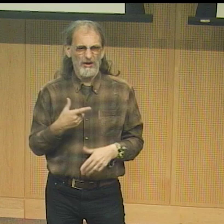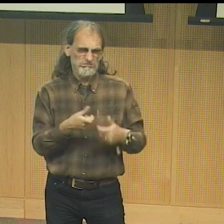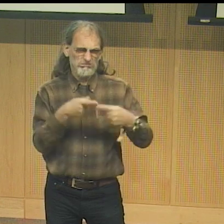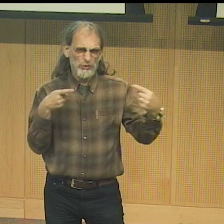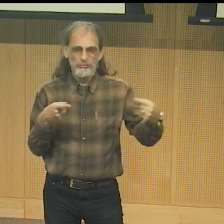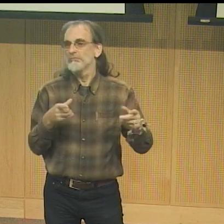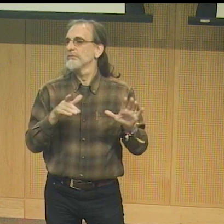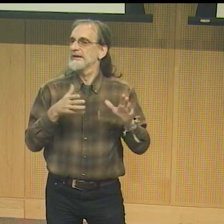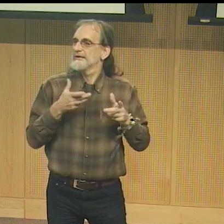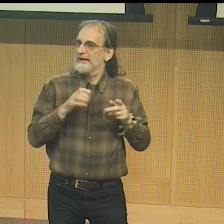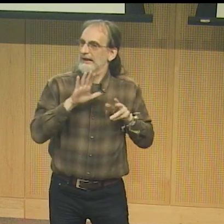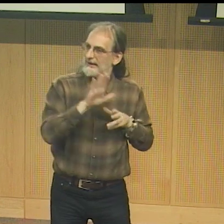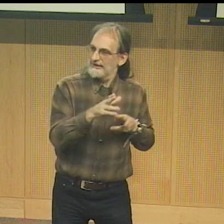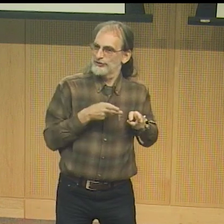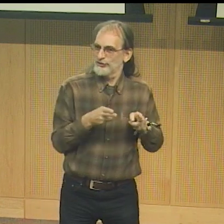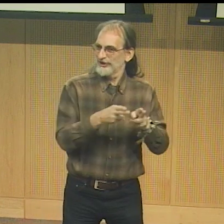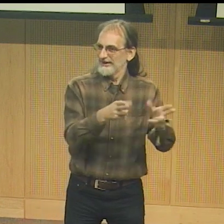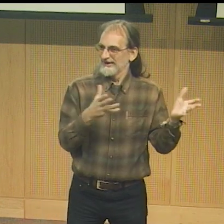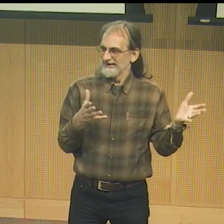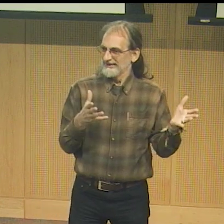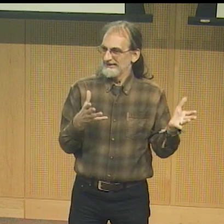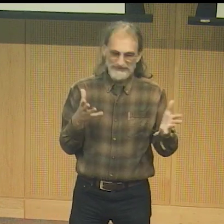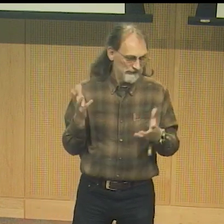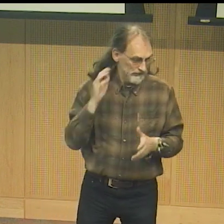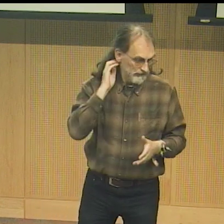Everyone's journey is just that, their own journey.